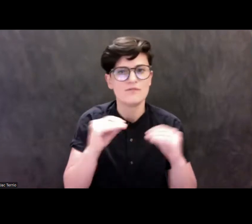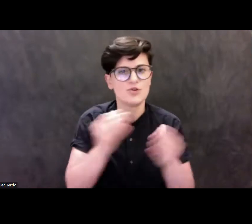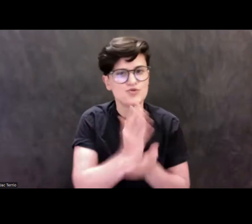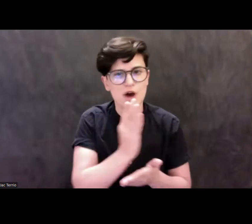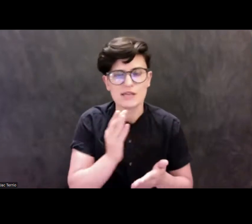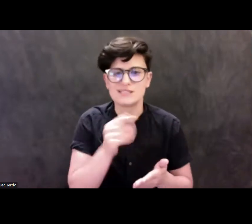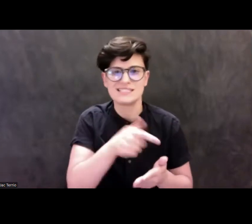a voice.